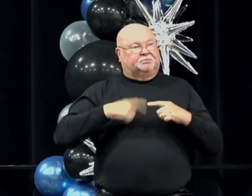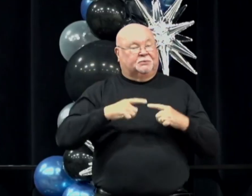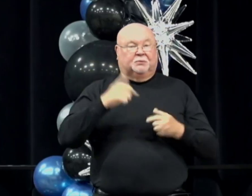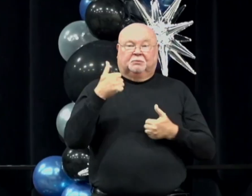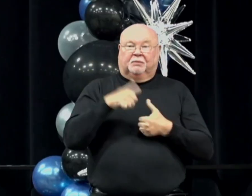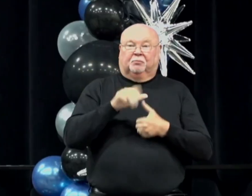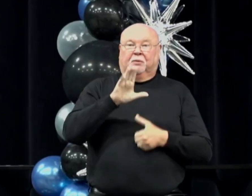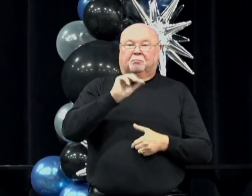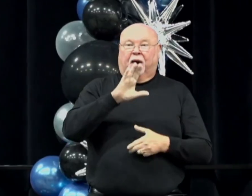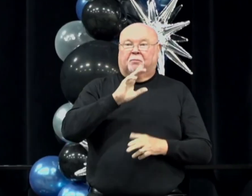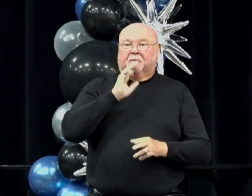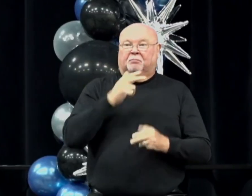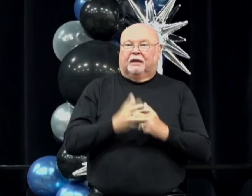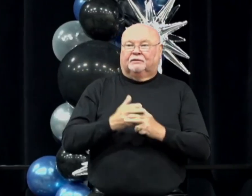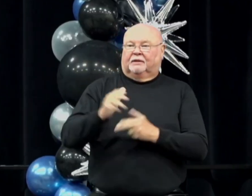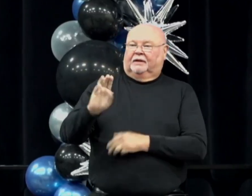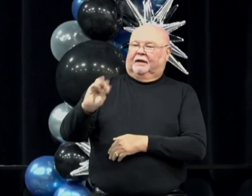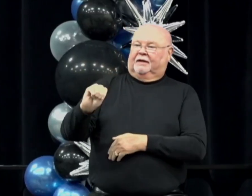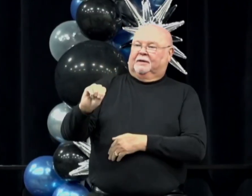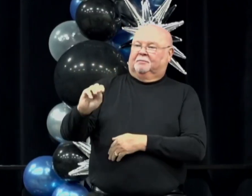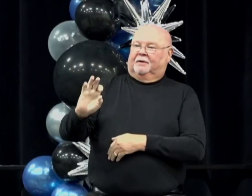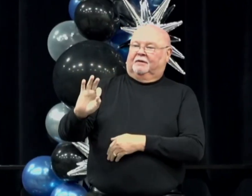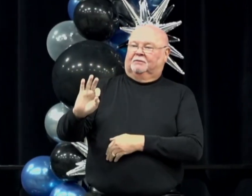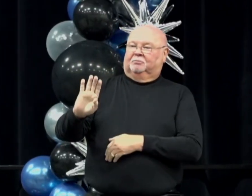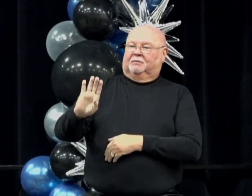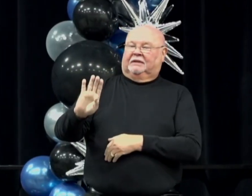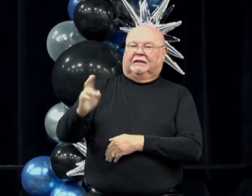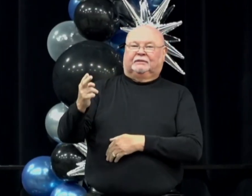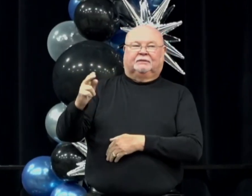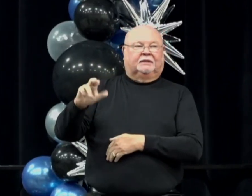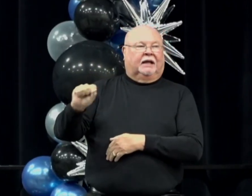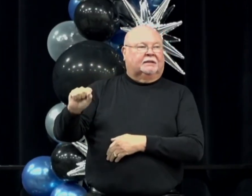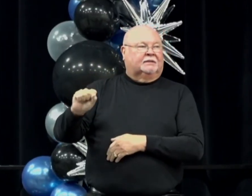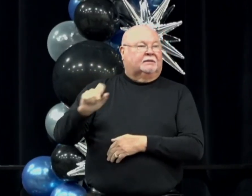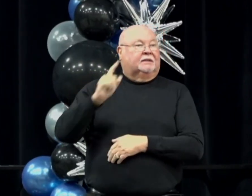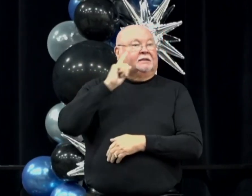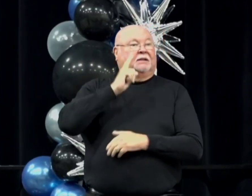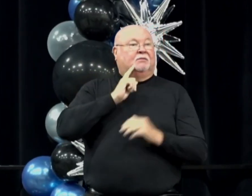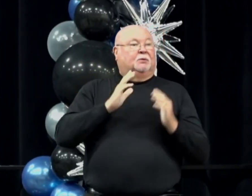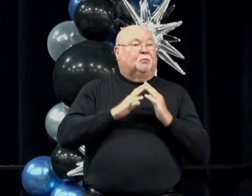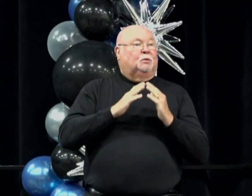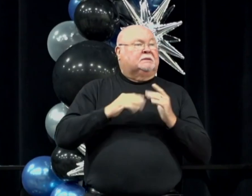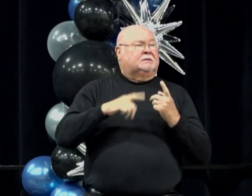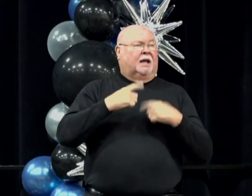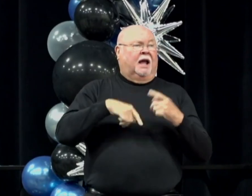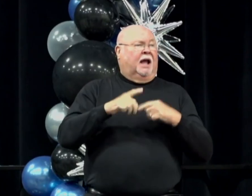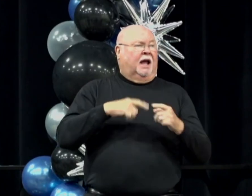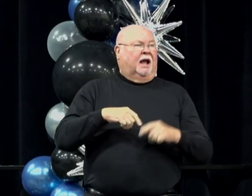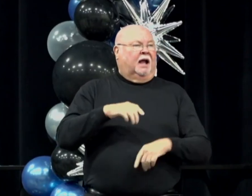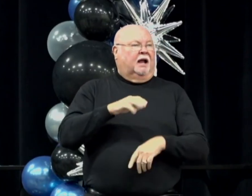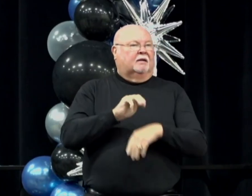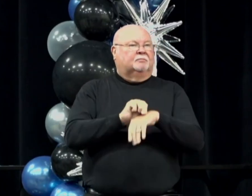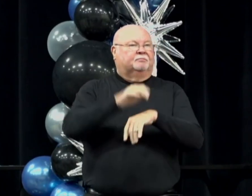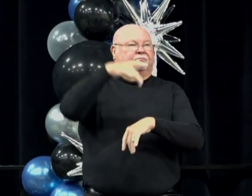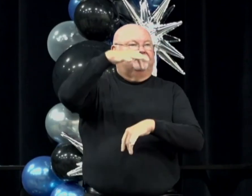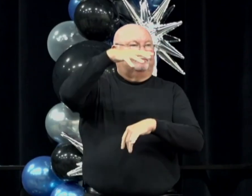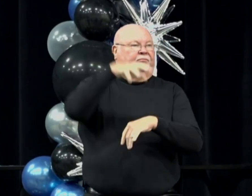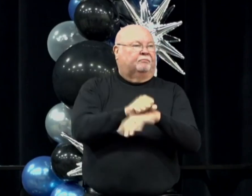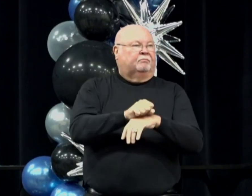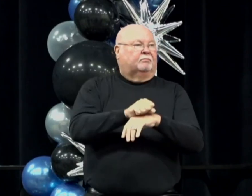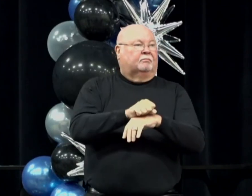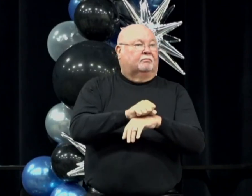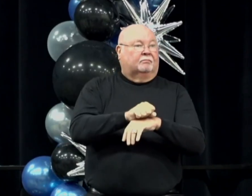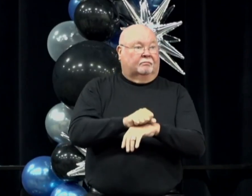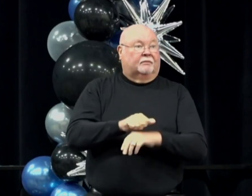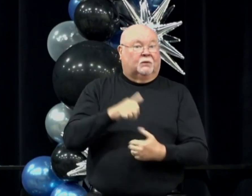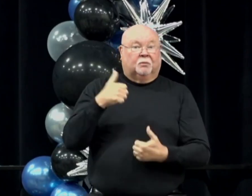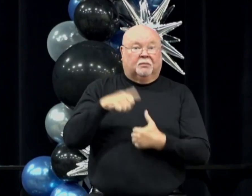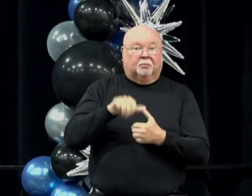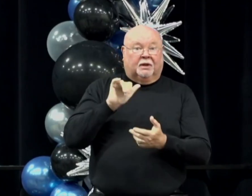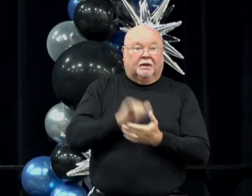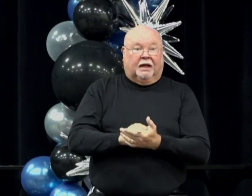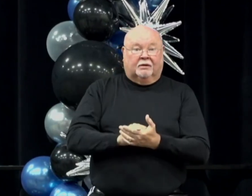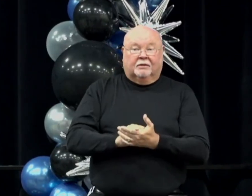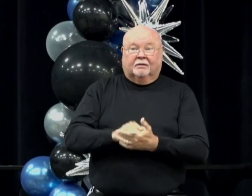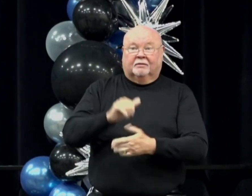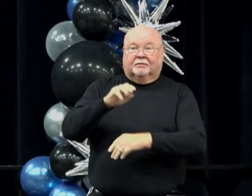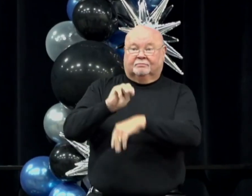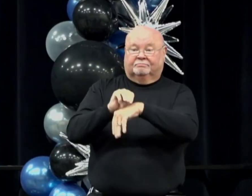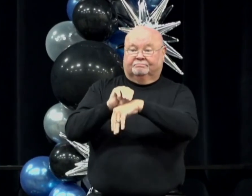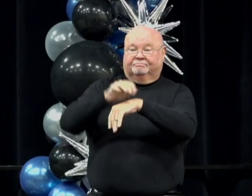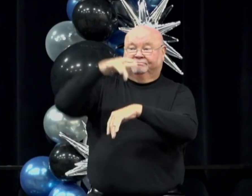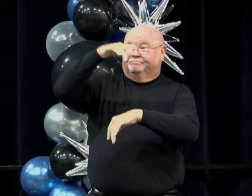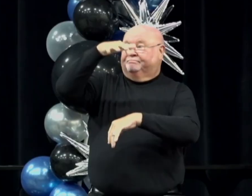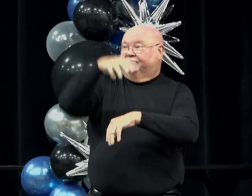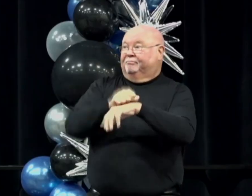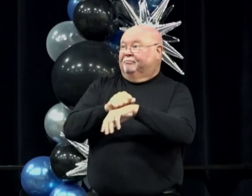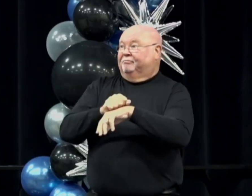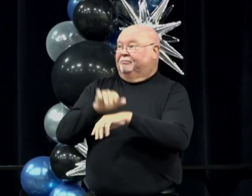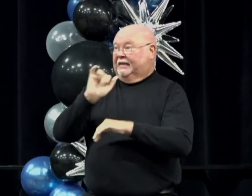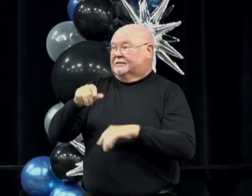ideas. Remember that Bob had mentioned MFBHS? This is how we signed MFBHS. Remember that?